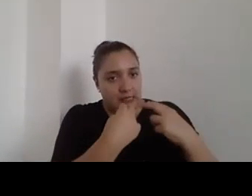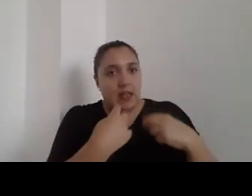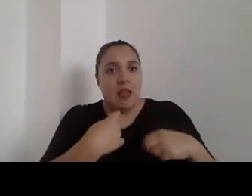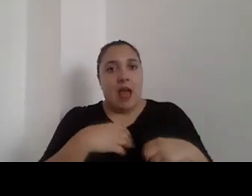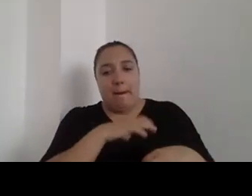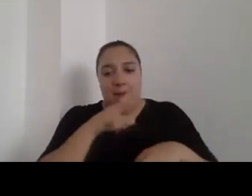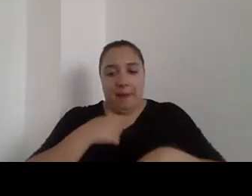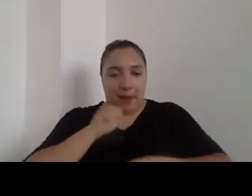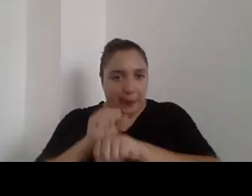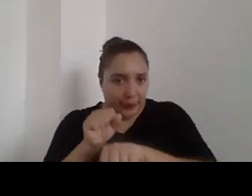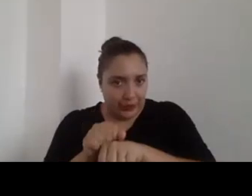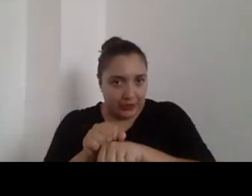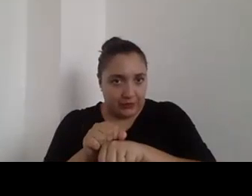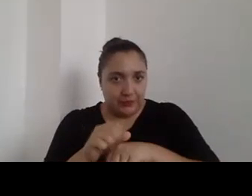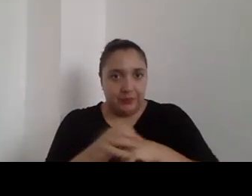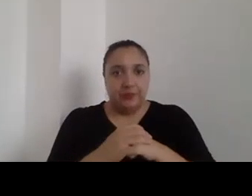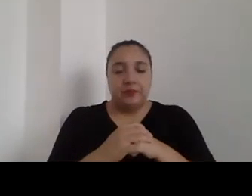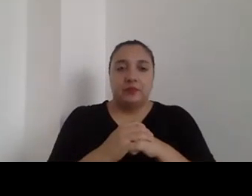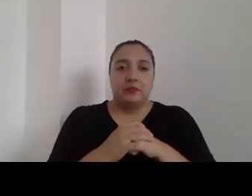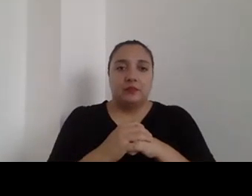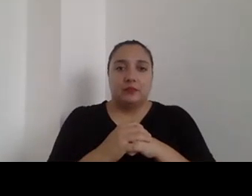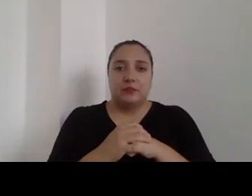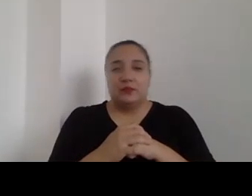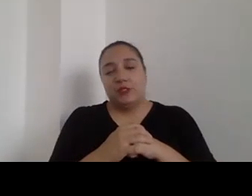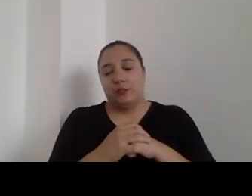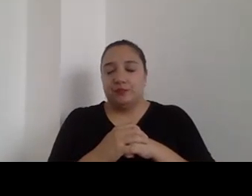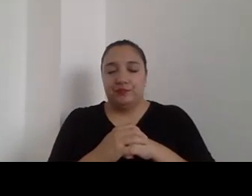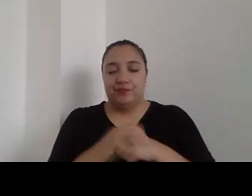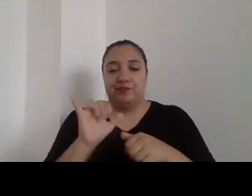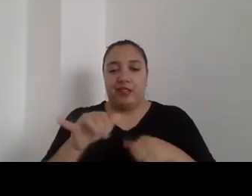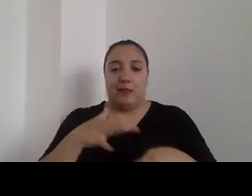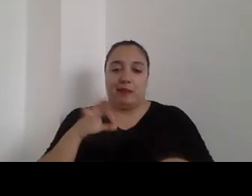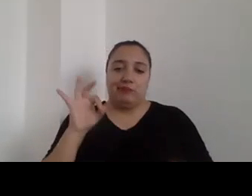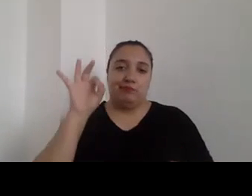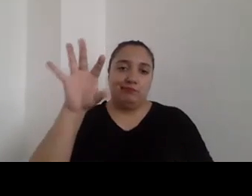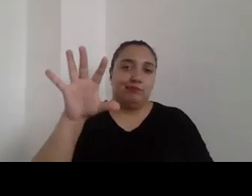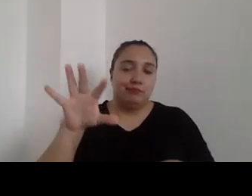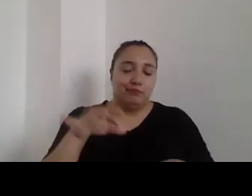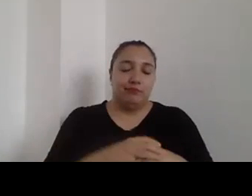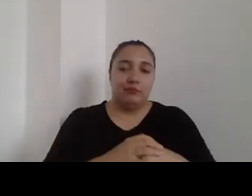So, yeah, that's an aside in a sense but not really because I think